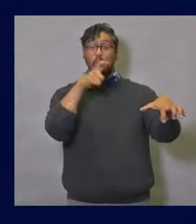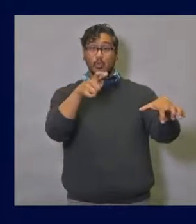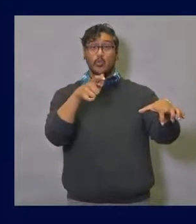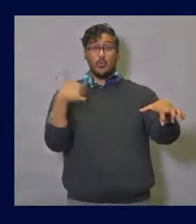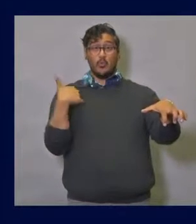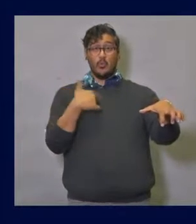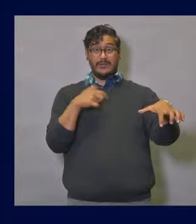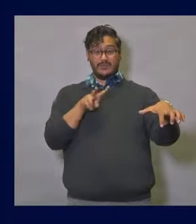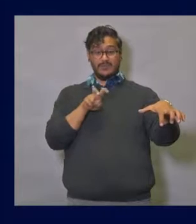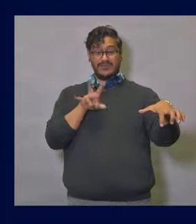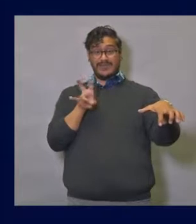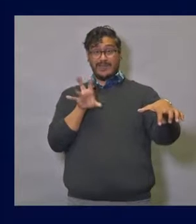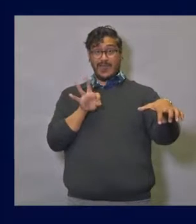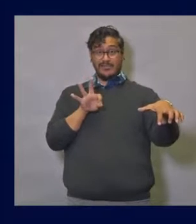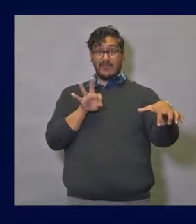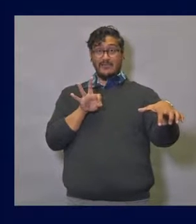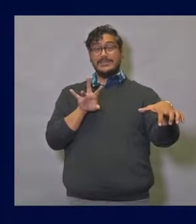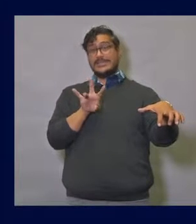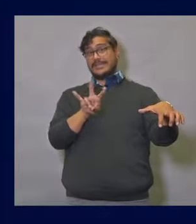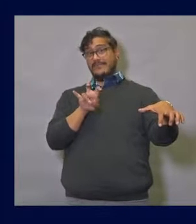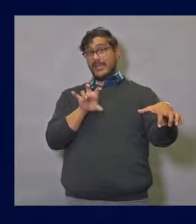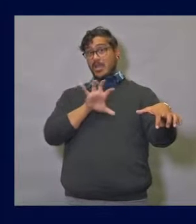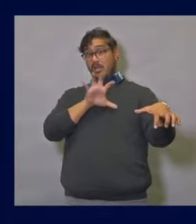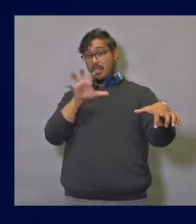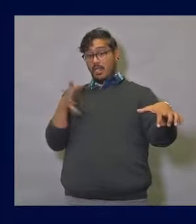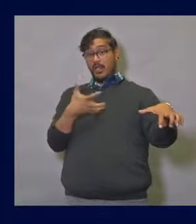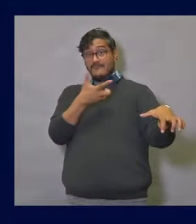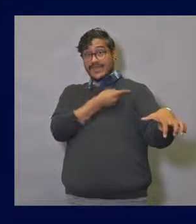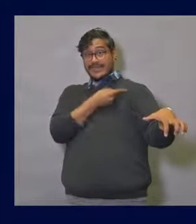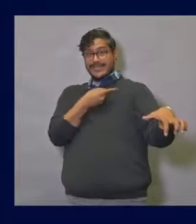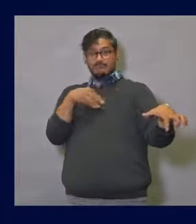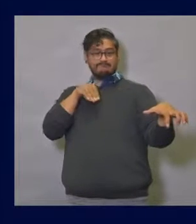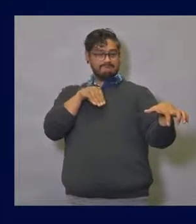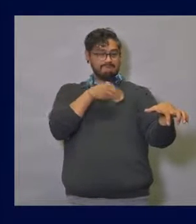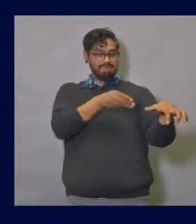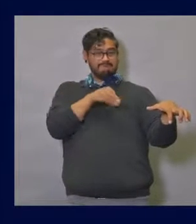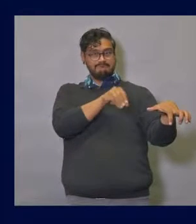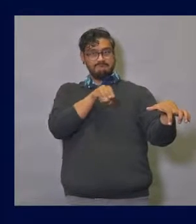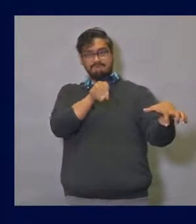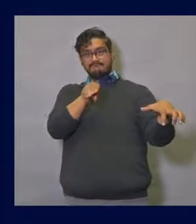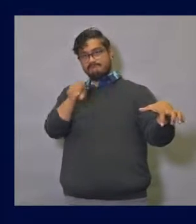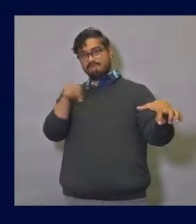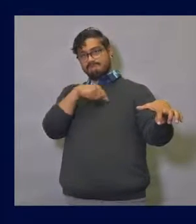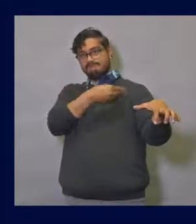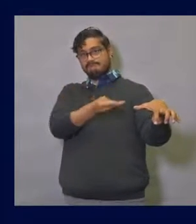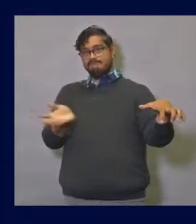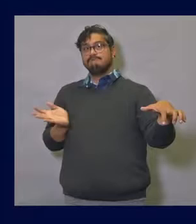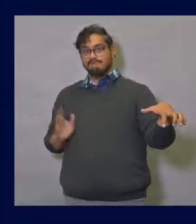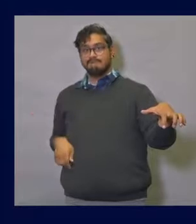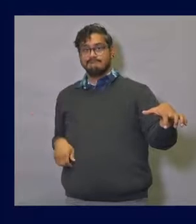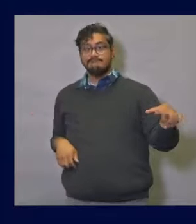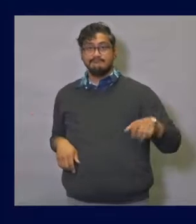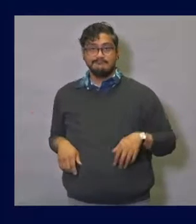SITES THAT RECEIVE A PORTION OF THE 279,700 TOTAL DOSES